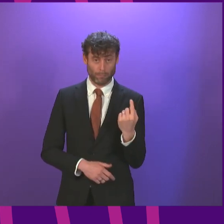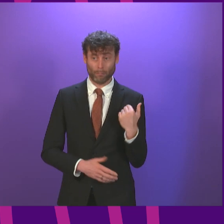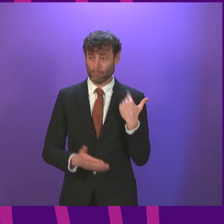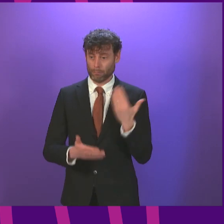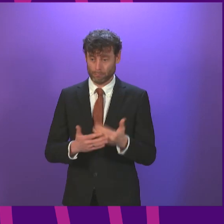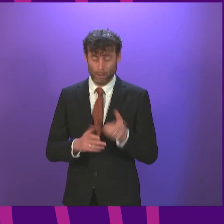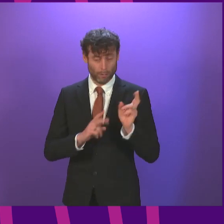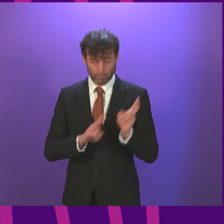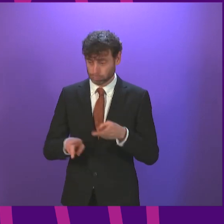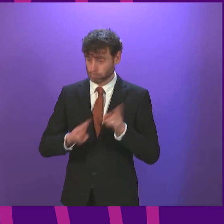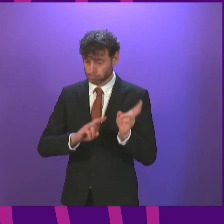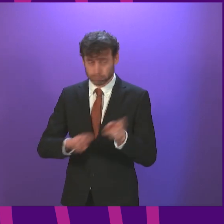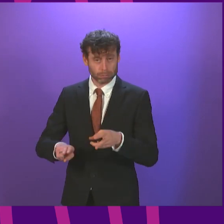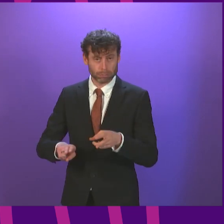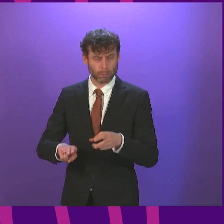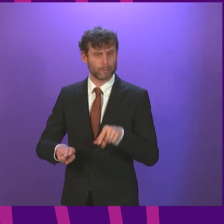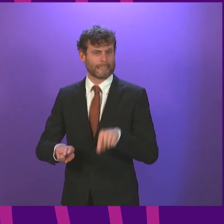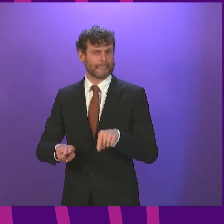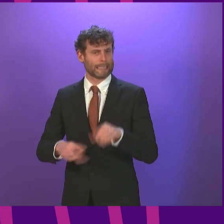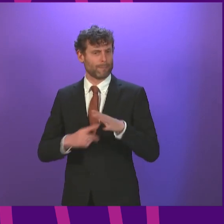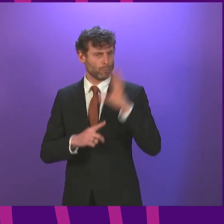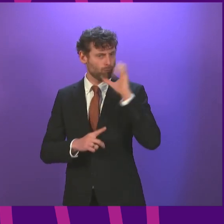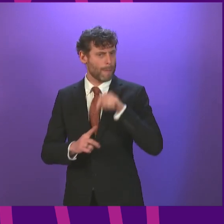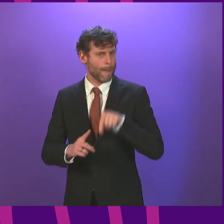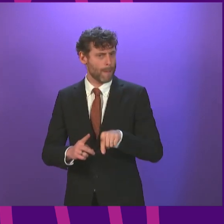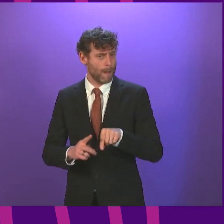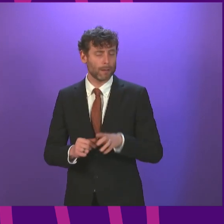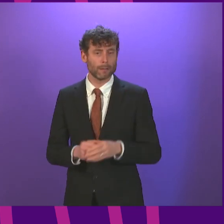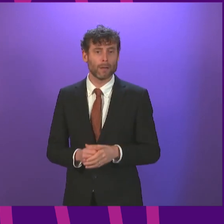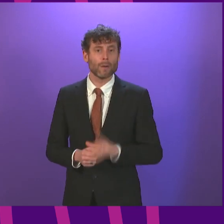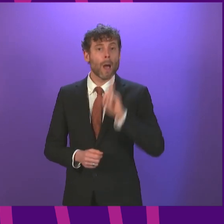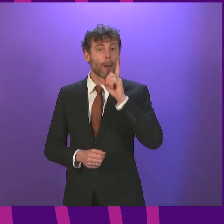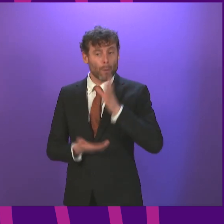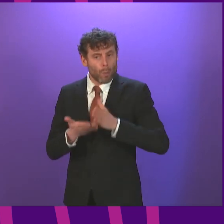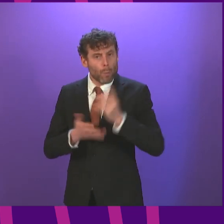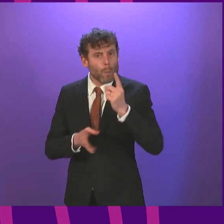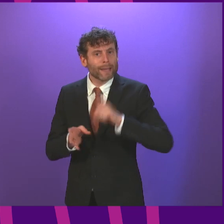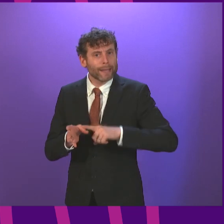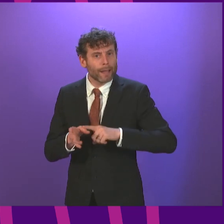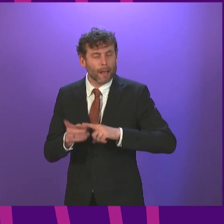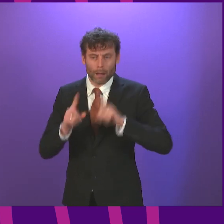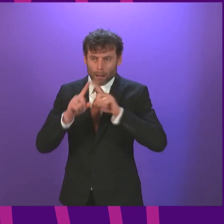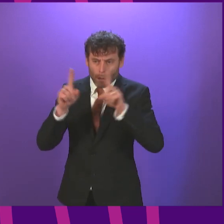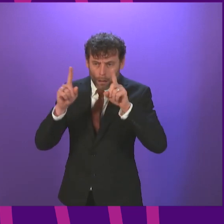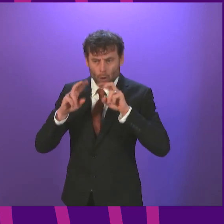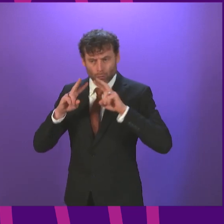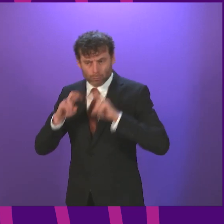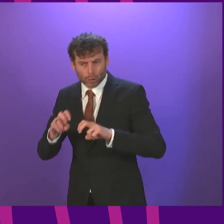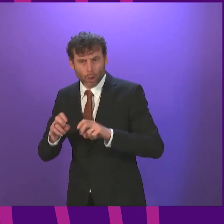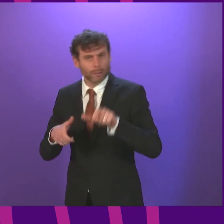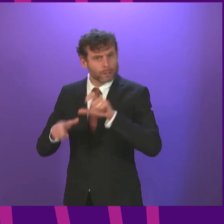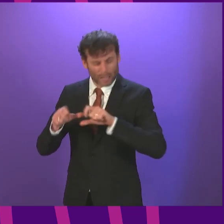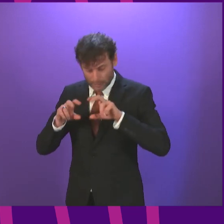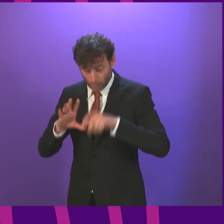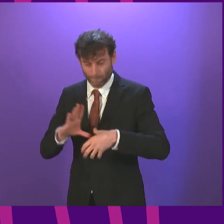course of that year, science, Governments, academia and pharmaceutical companies have developed, tested and produced the vaccines that are already in the arms of 23 million